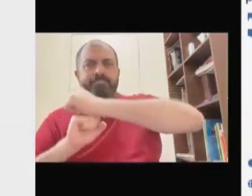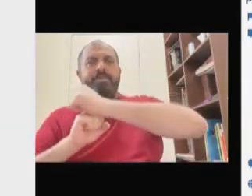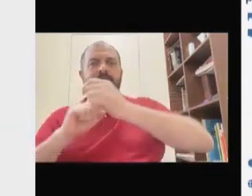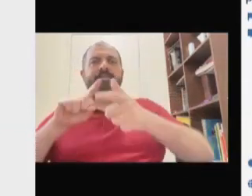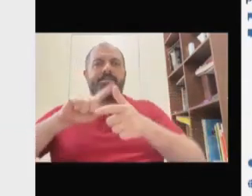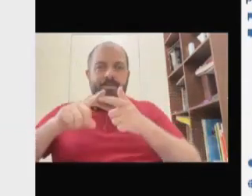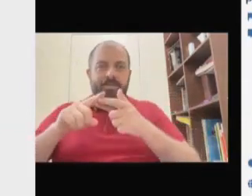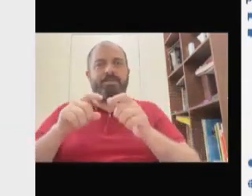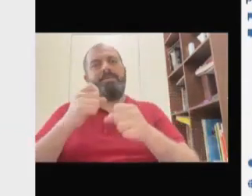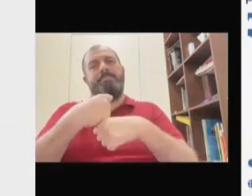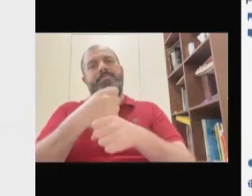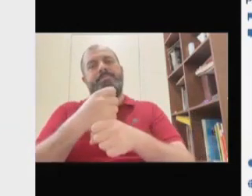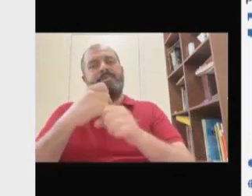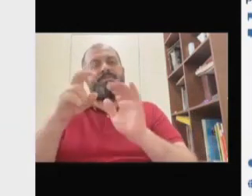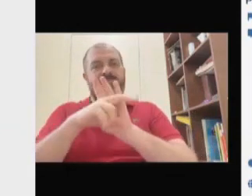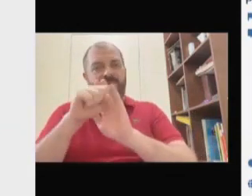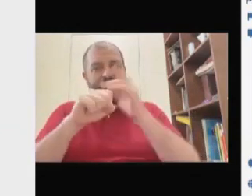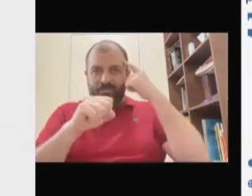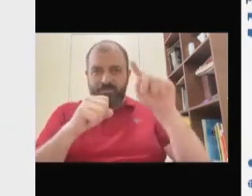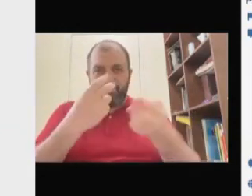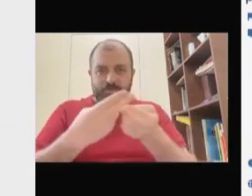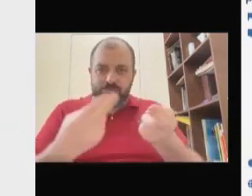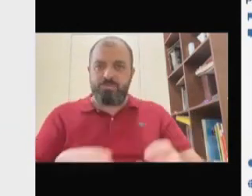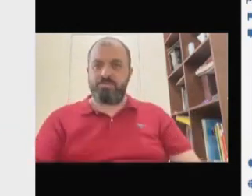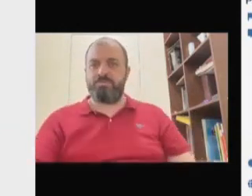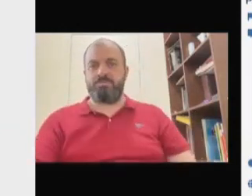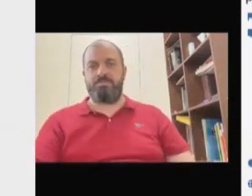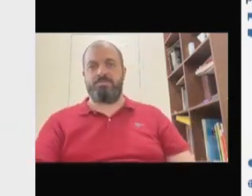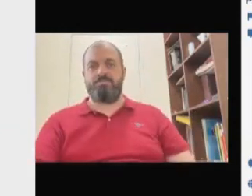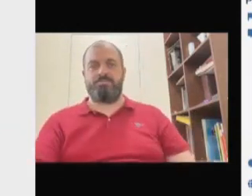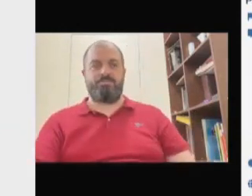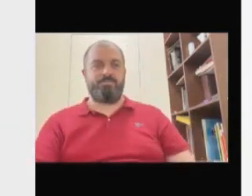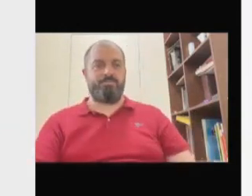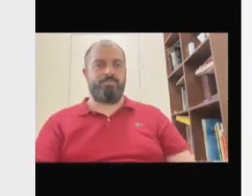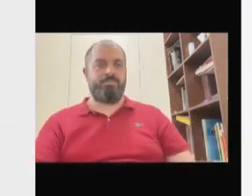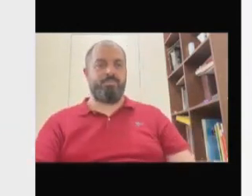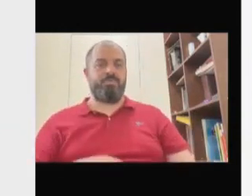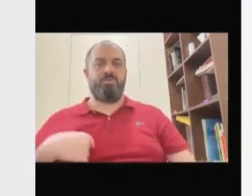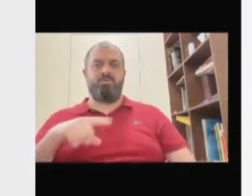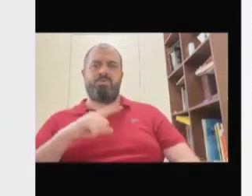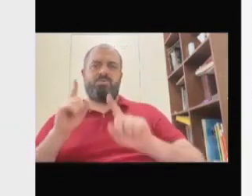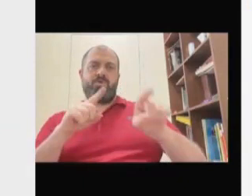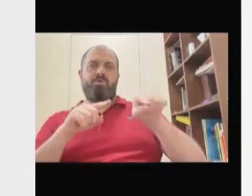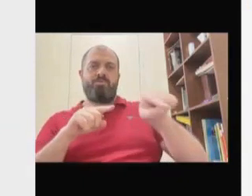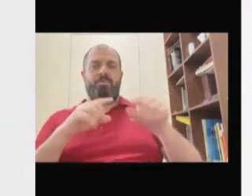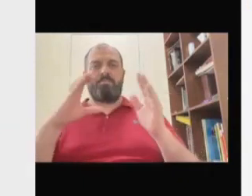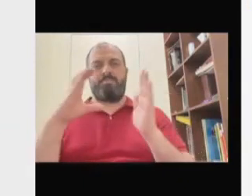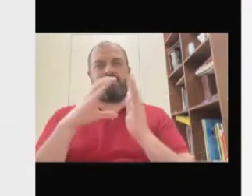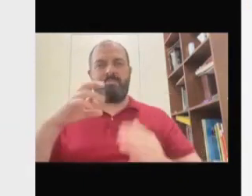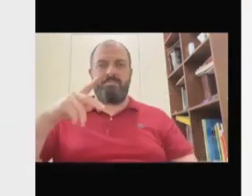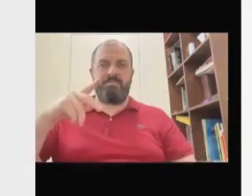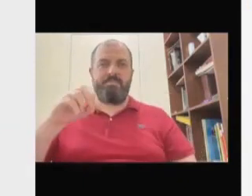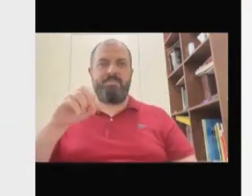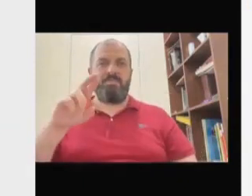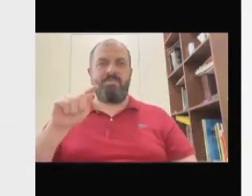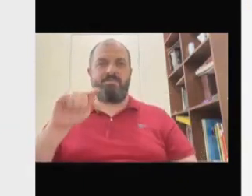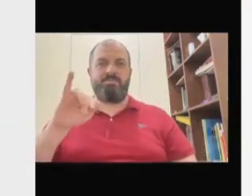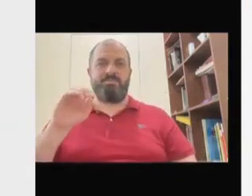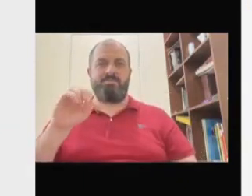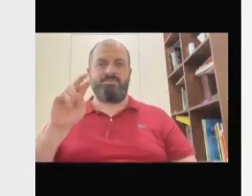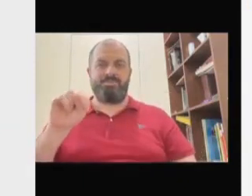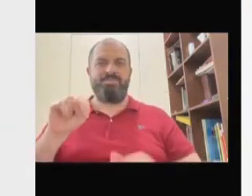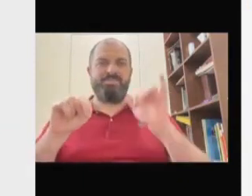So there's also a little bit. I've shown you guys about how to do a little bit of that work, the thumbnails, some of that foundational information.